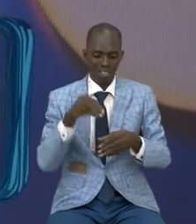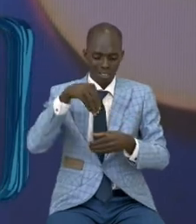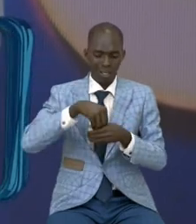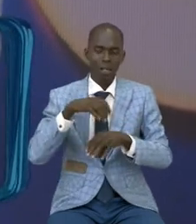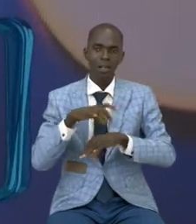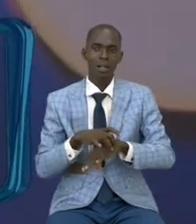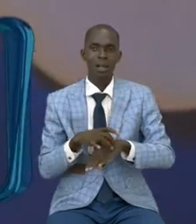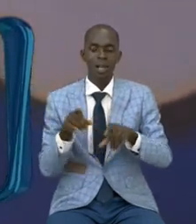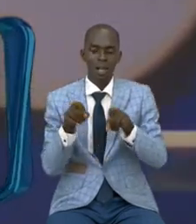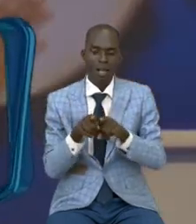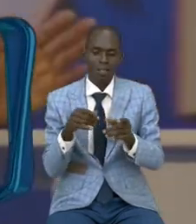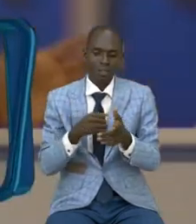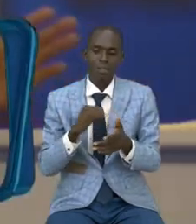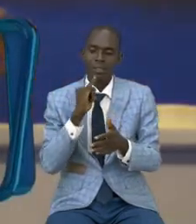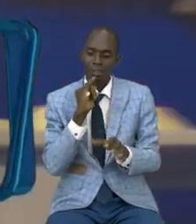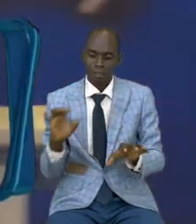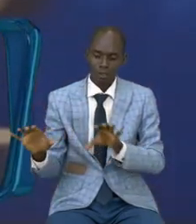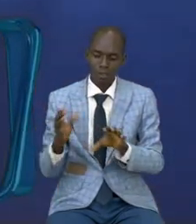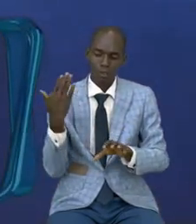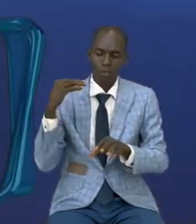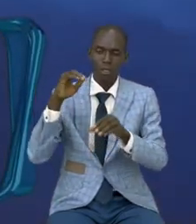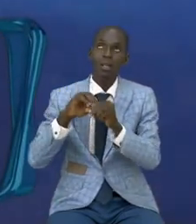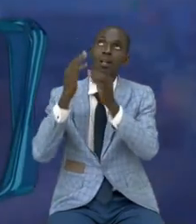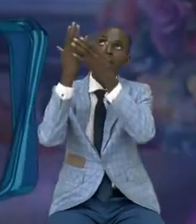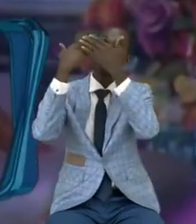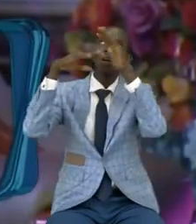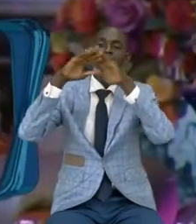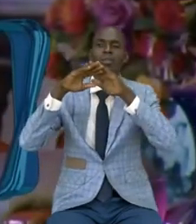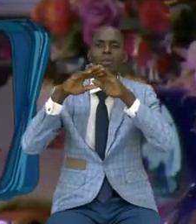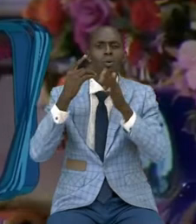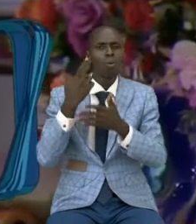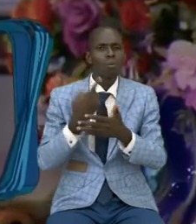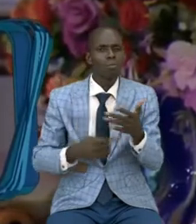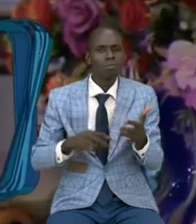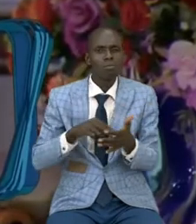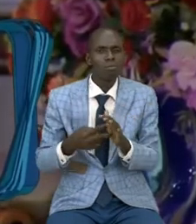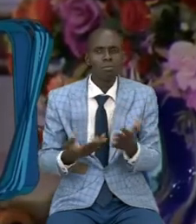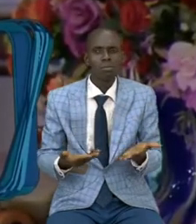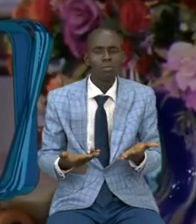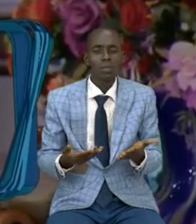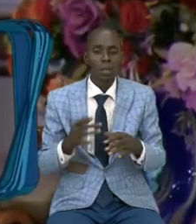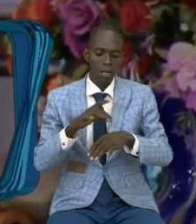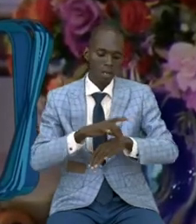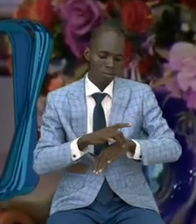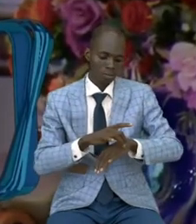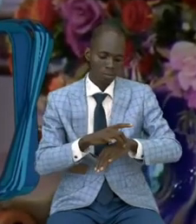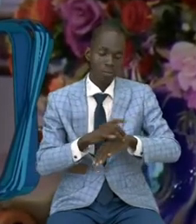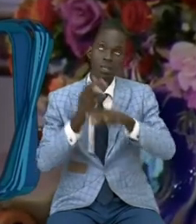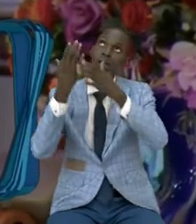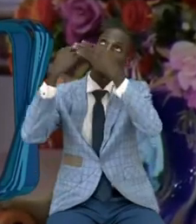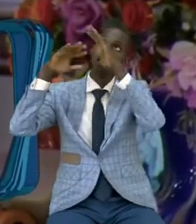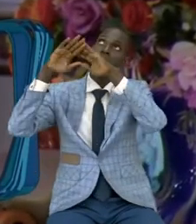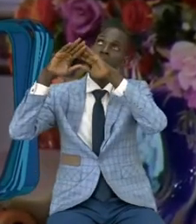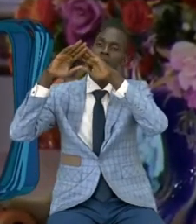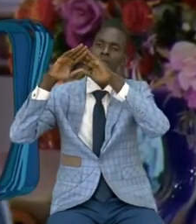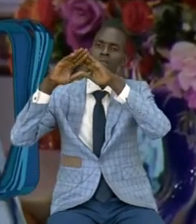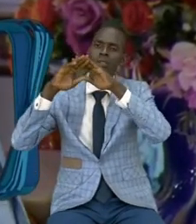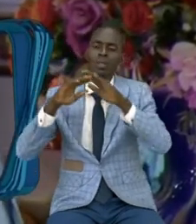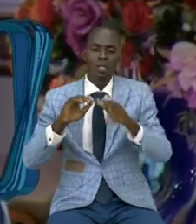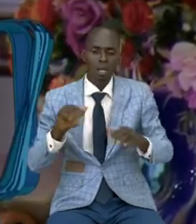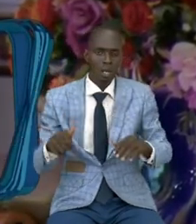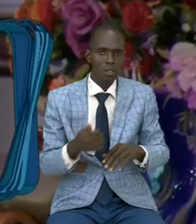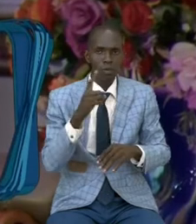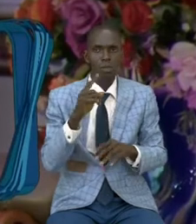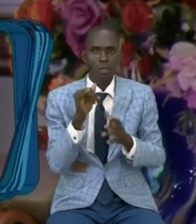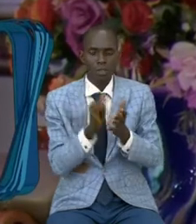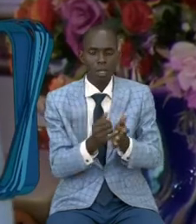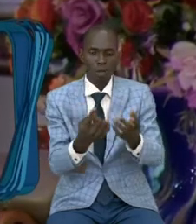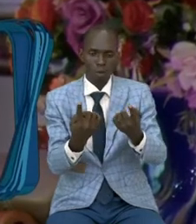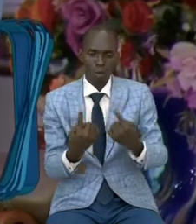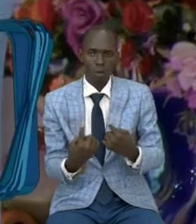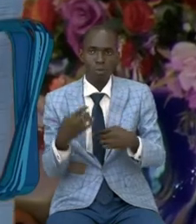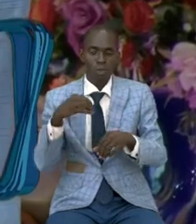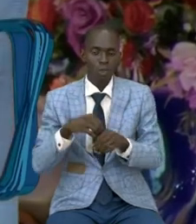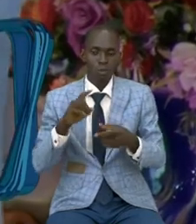as it is done in heaven what does that mean us heaven those who come into the eternal kingdom